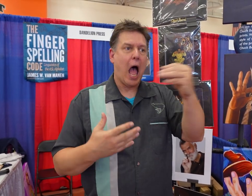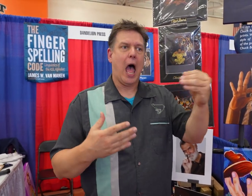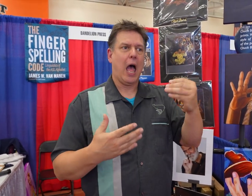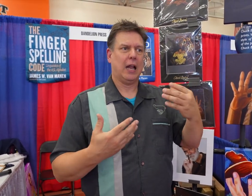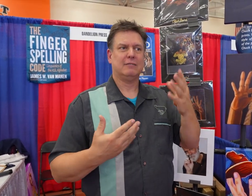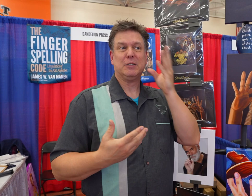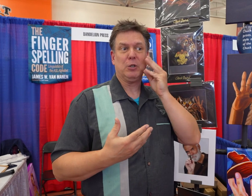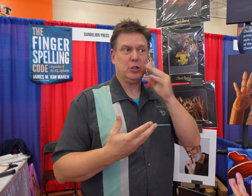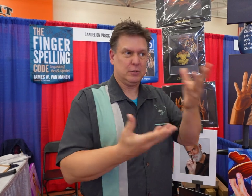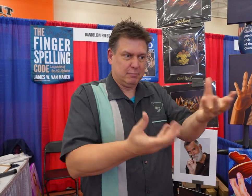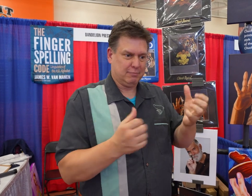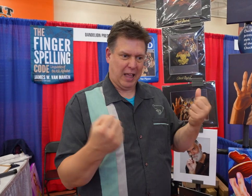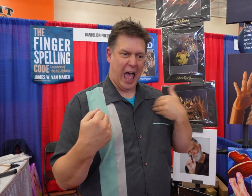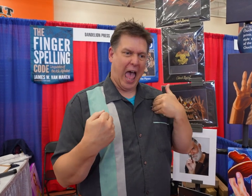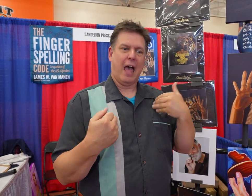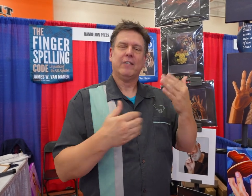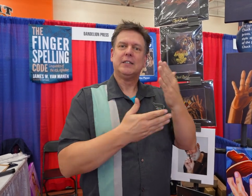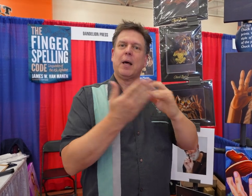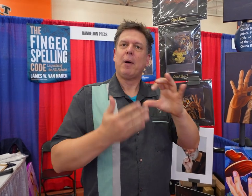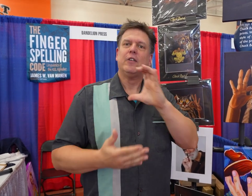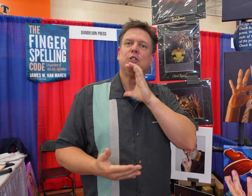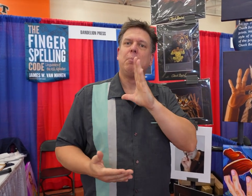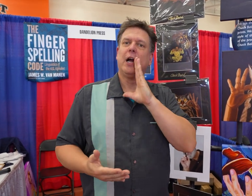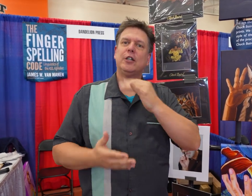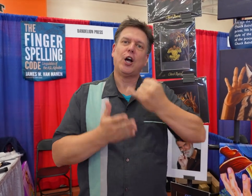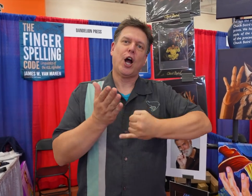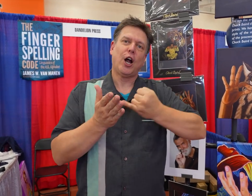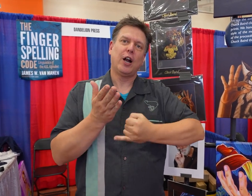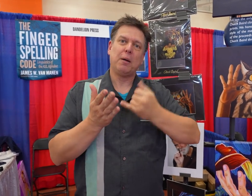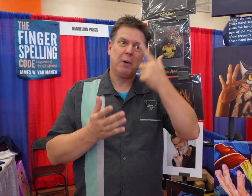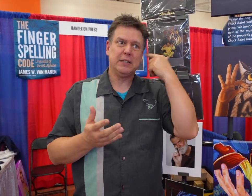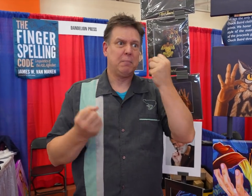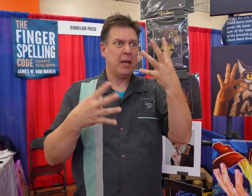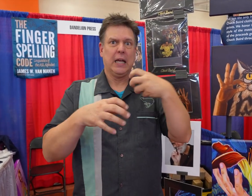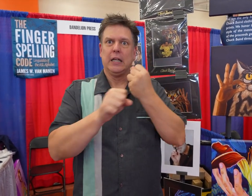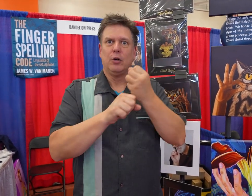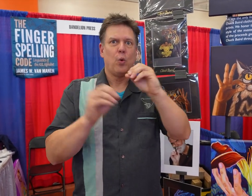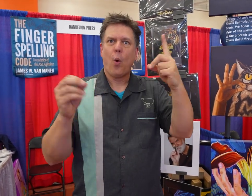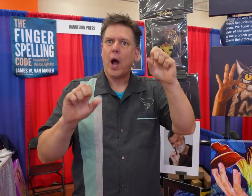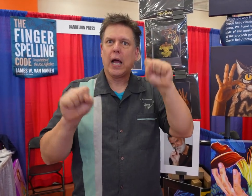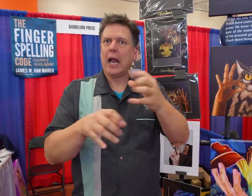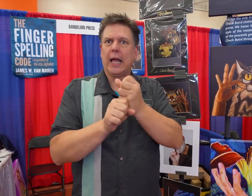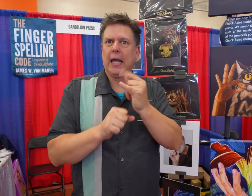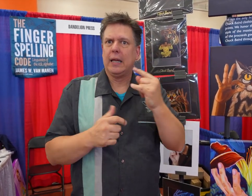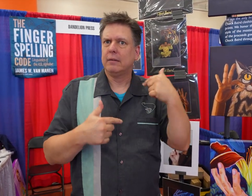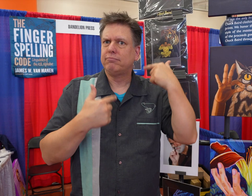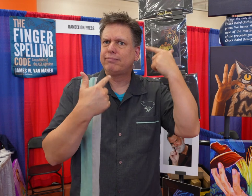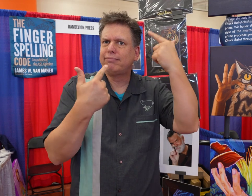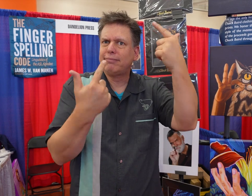and experience having some of Chuck Baird’s art because for many years, no one could get it.